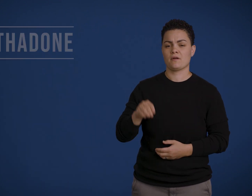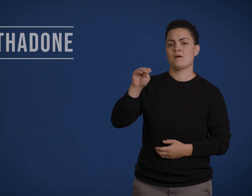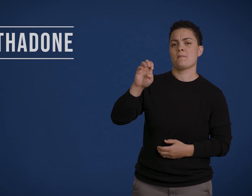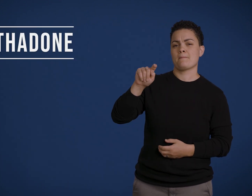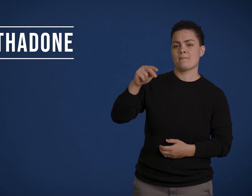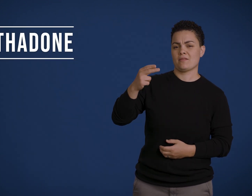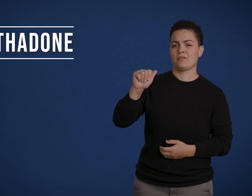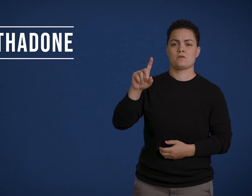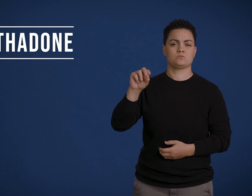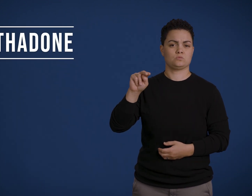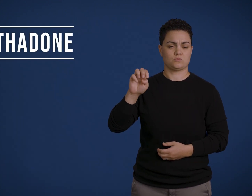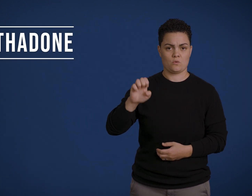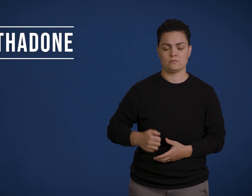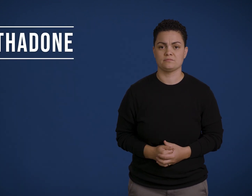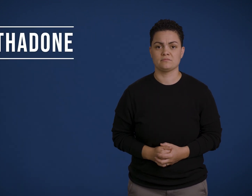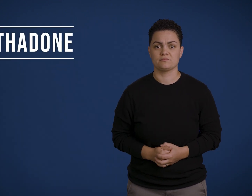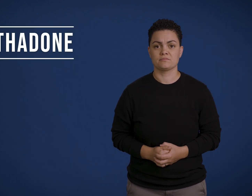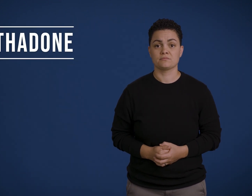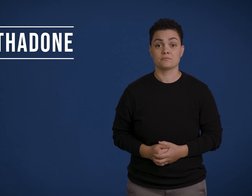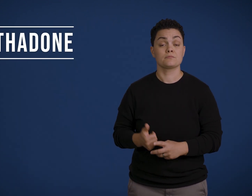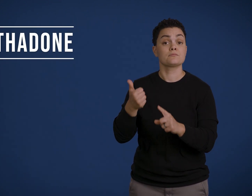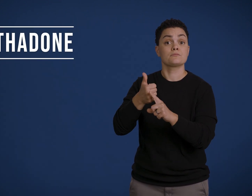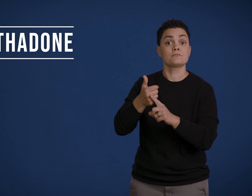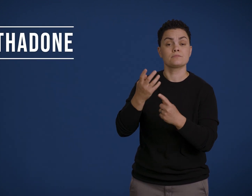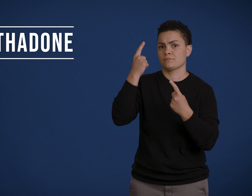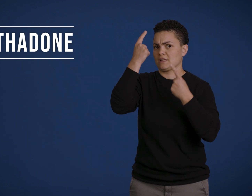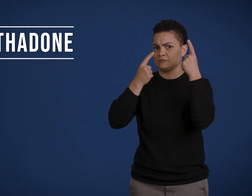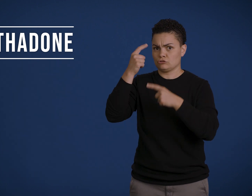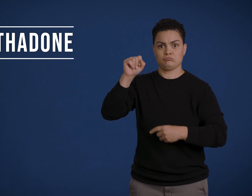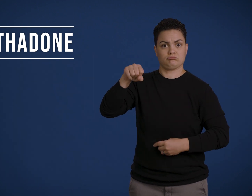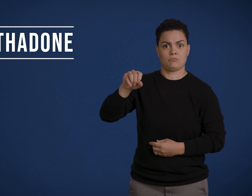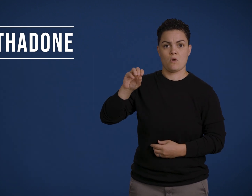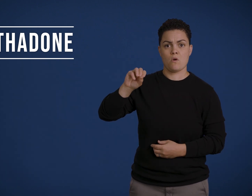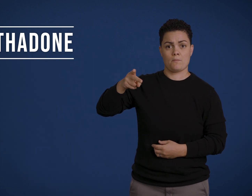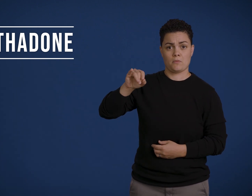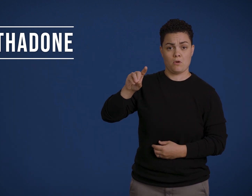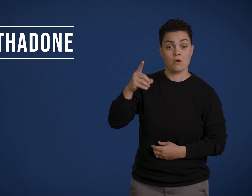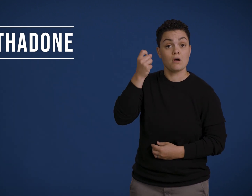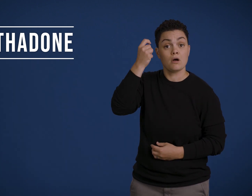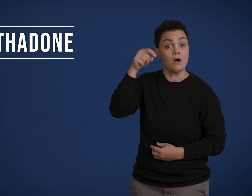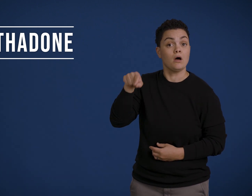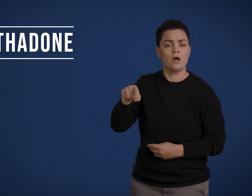The third medication is Methadone. Methadone is a long acting opioid